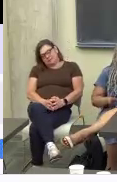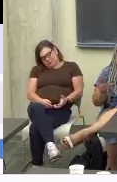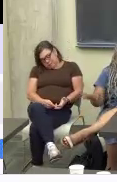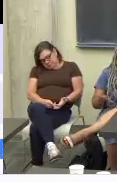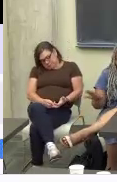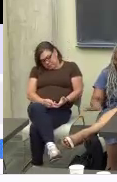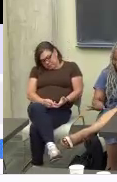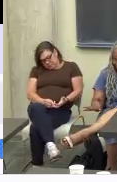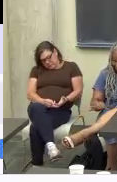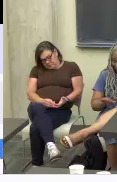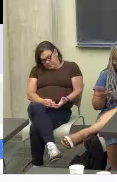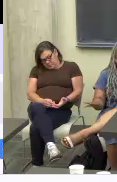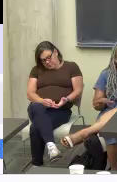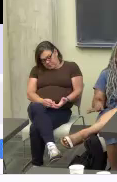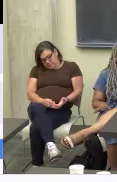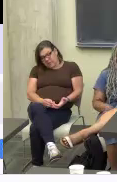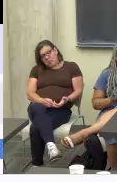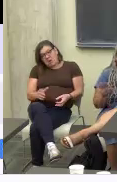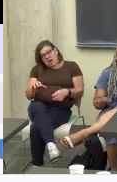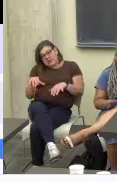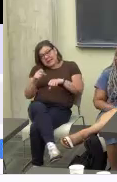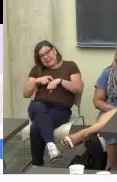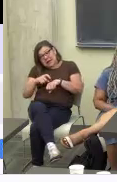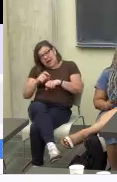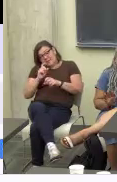that it's going to take something to make it happen. And one of those something is